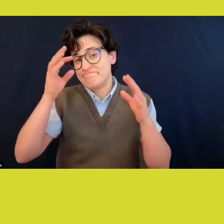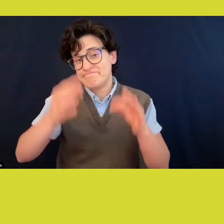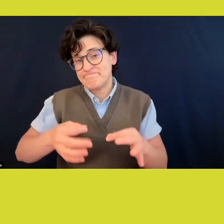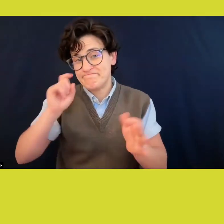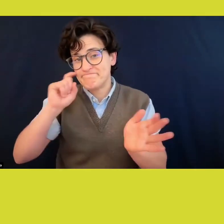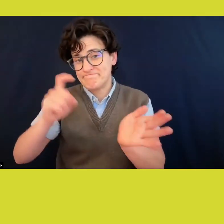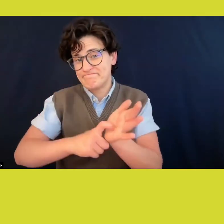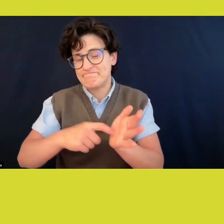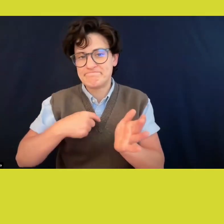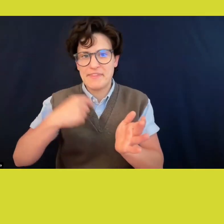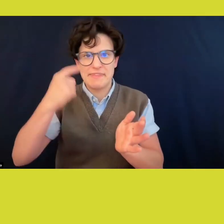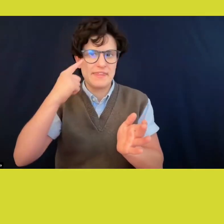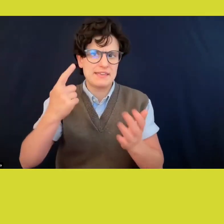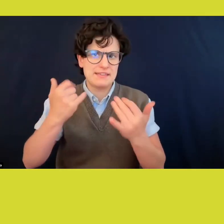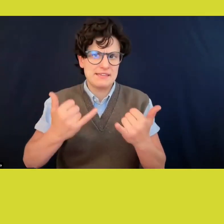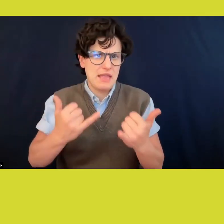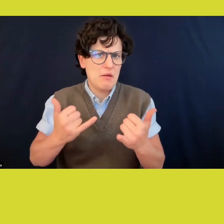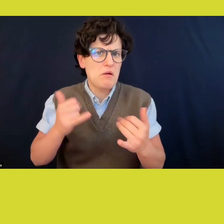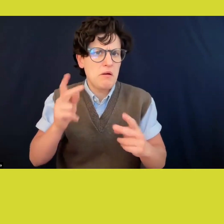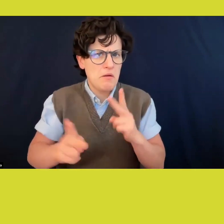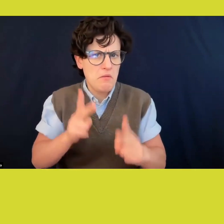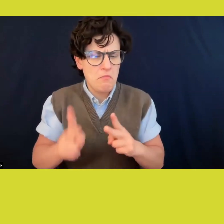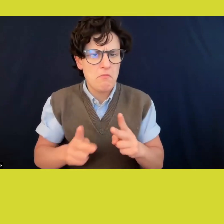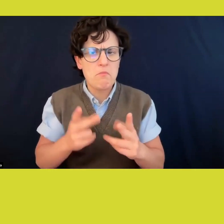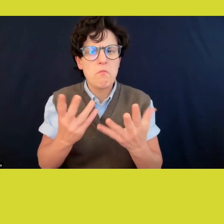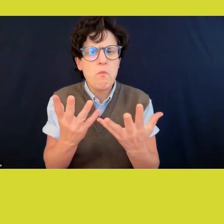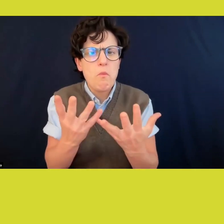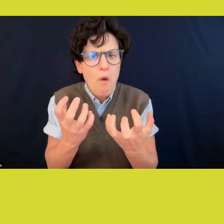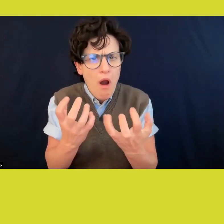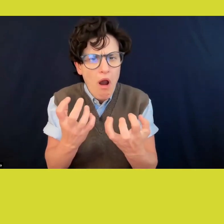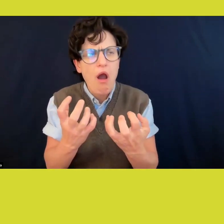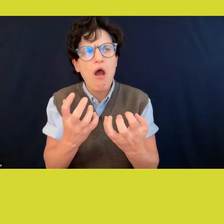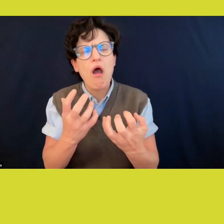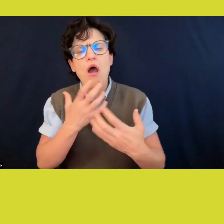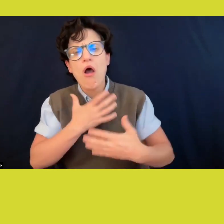a big desire for an appreciation for Housing First.